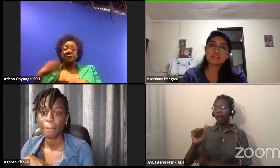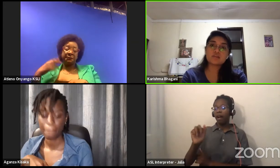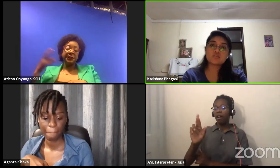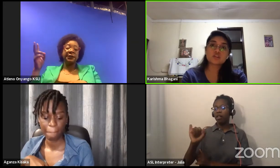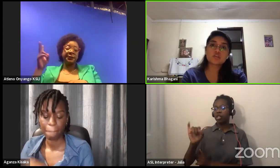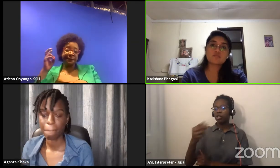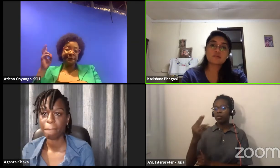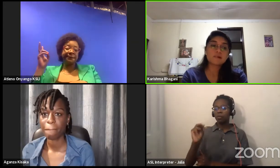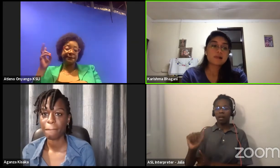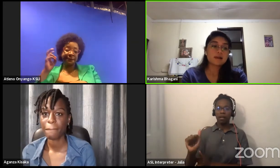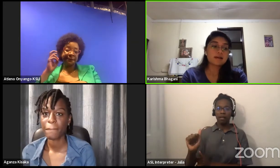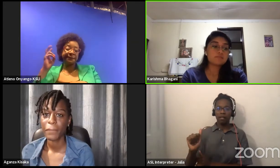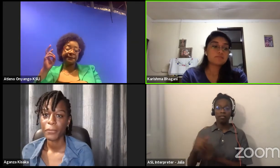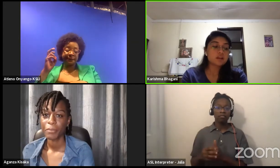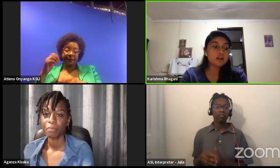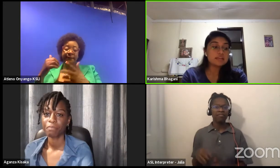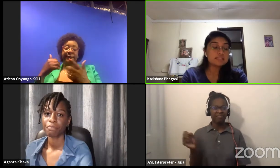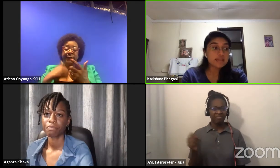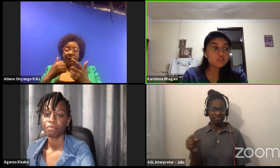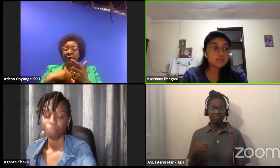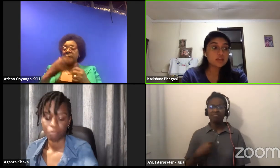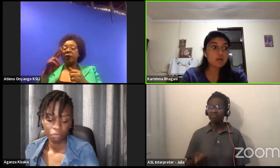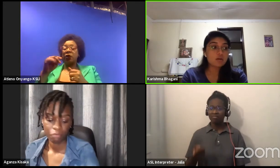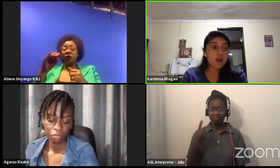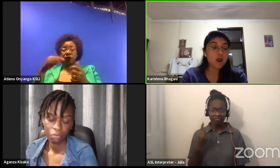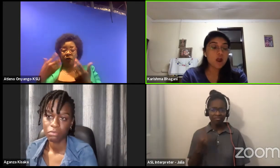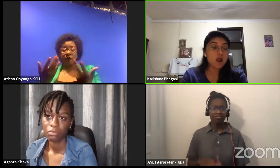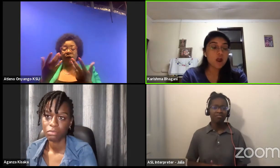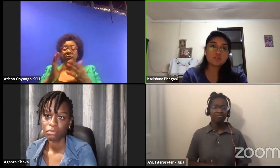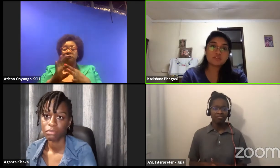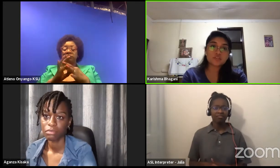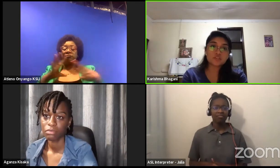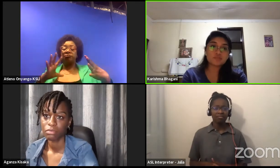The notion of detaching, our artistic motivation